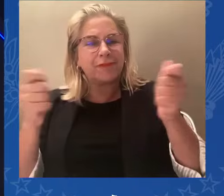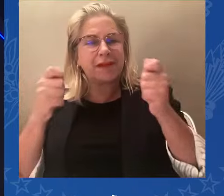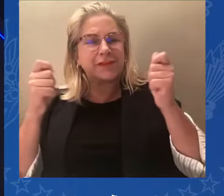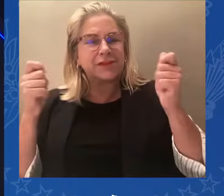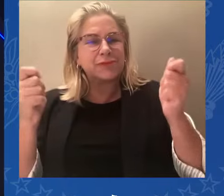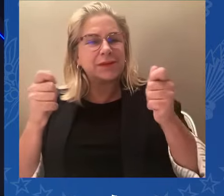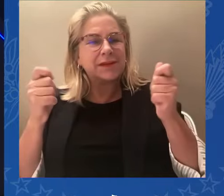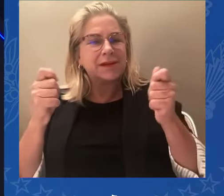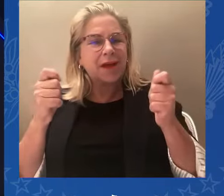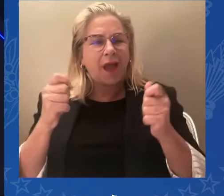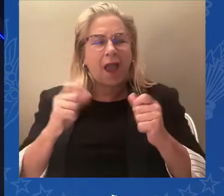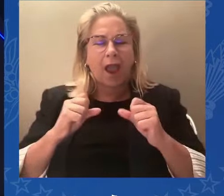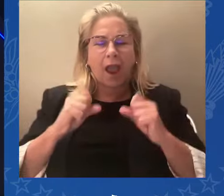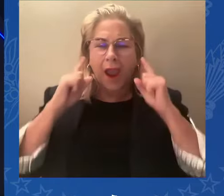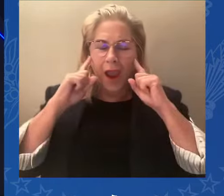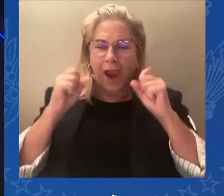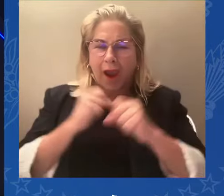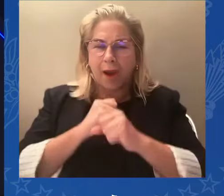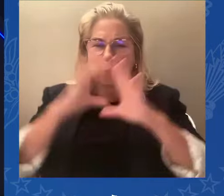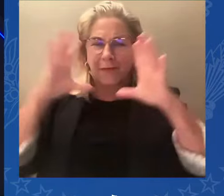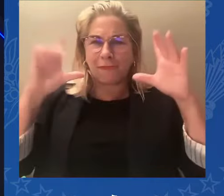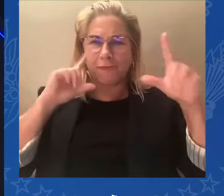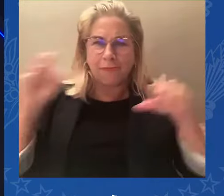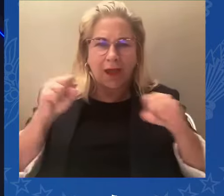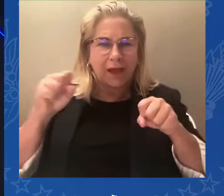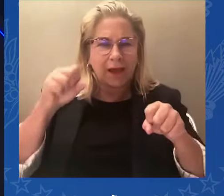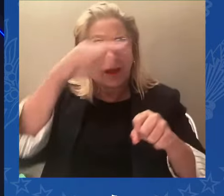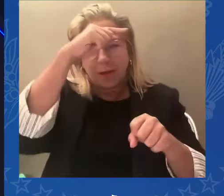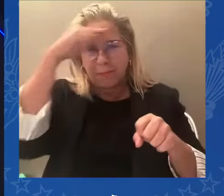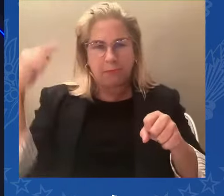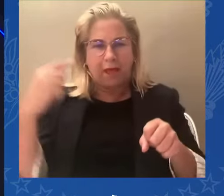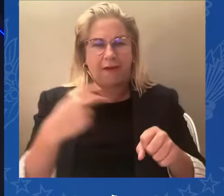and that this is our moment to raise our voices